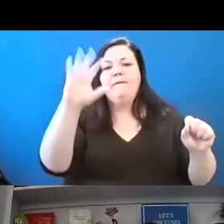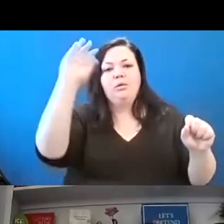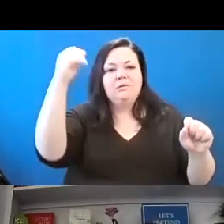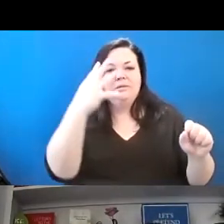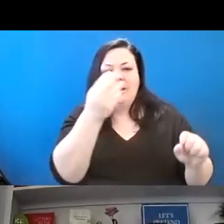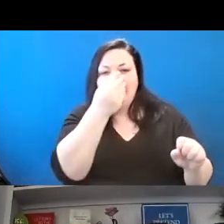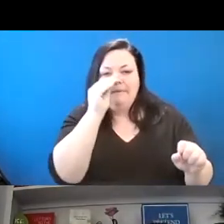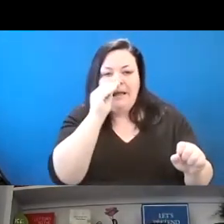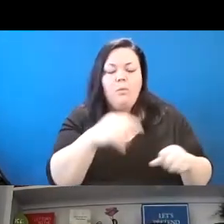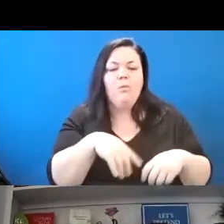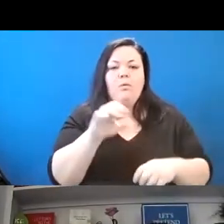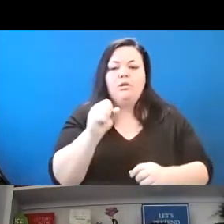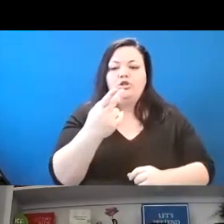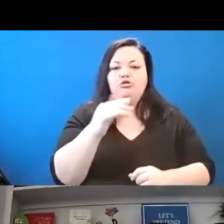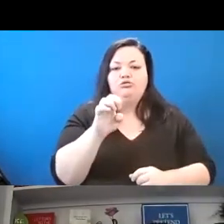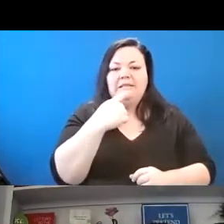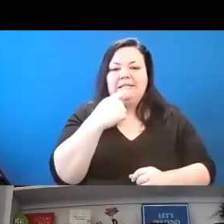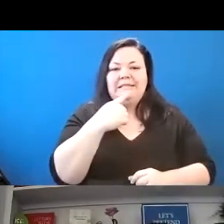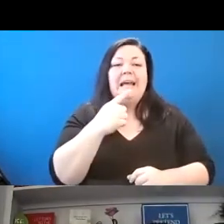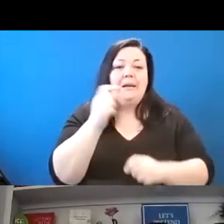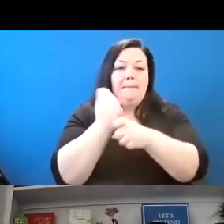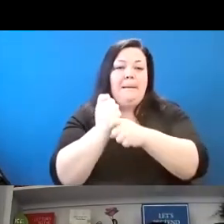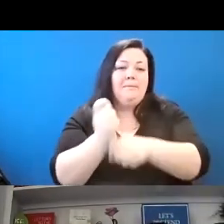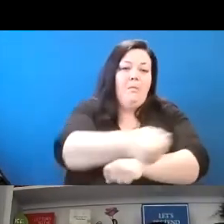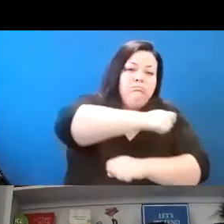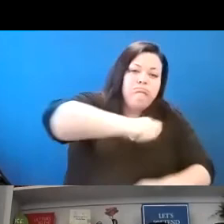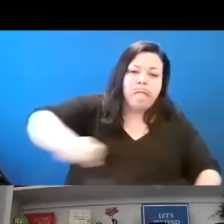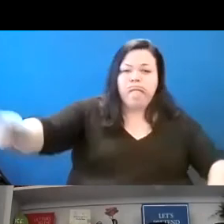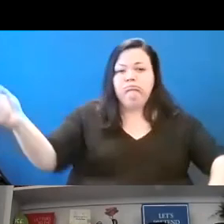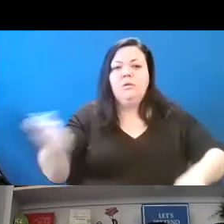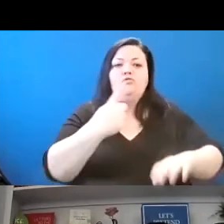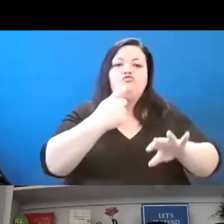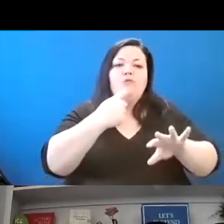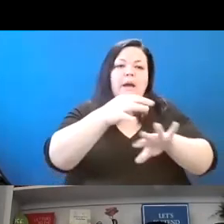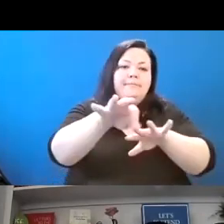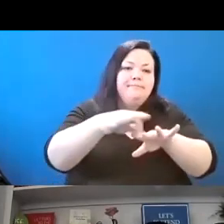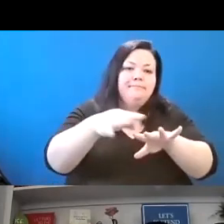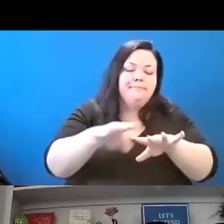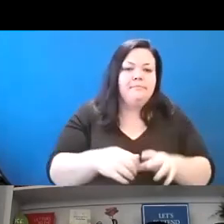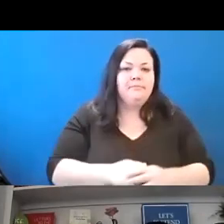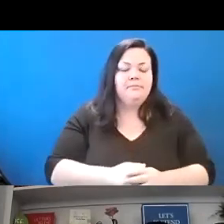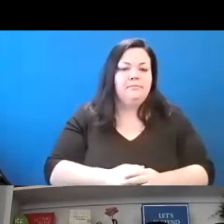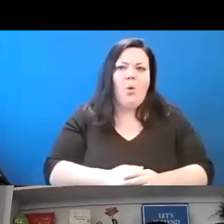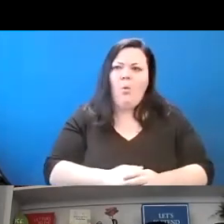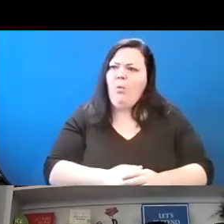cherie said swinging baseball bat red nail polish oh i didn't even see the nail polish that's great